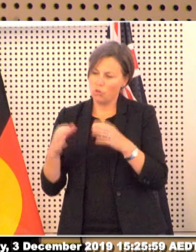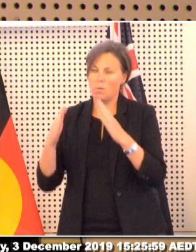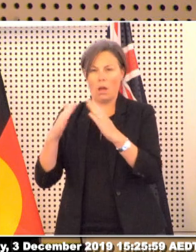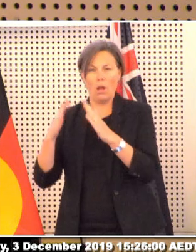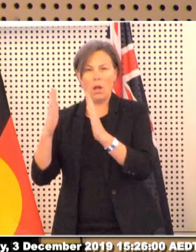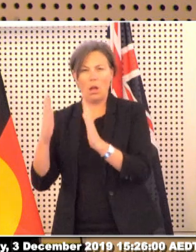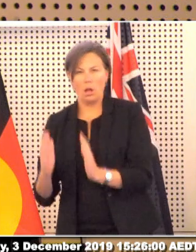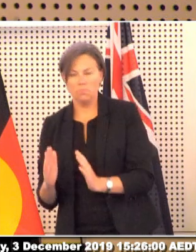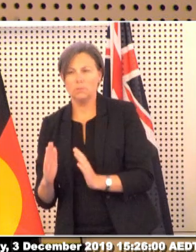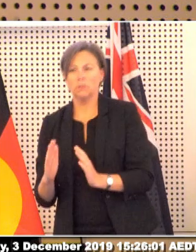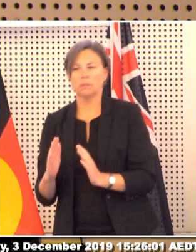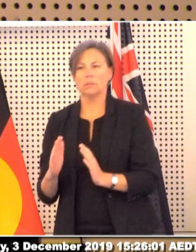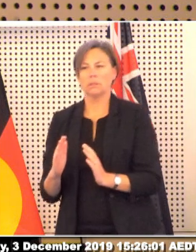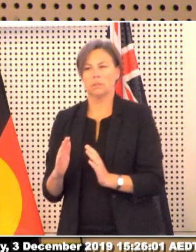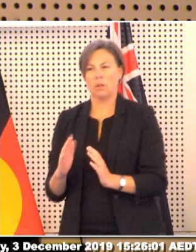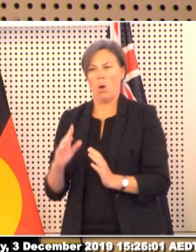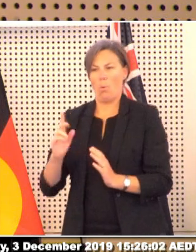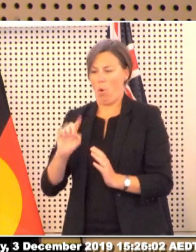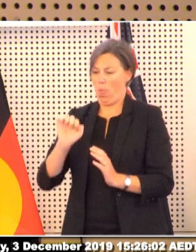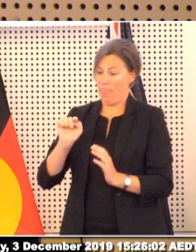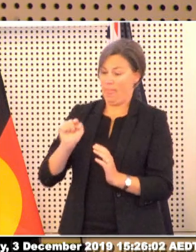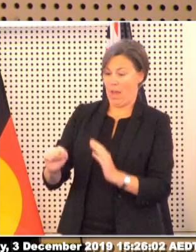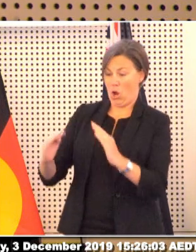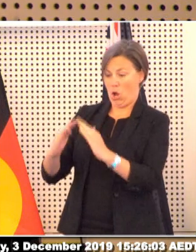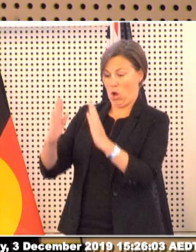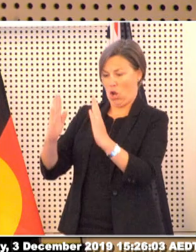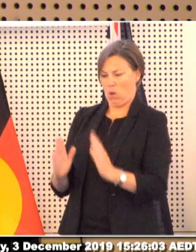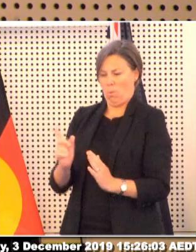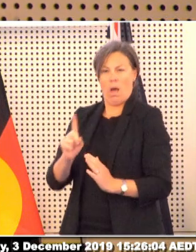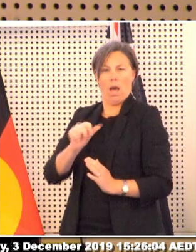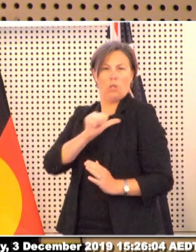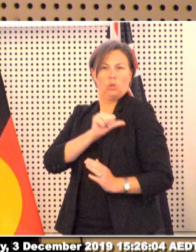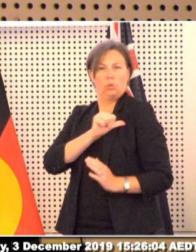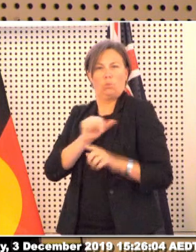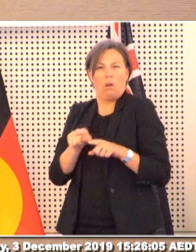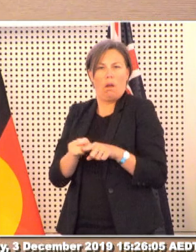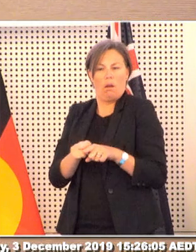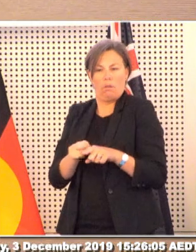situation that you’ve described? I think – I know you won’t have had a chance to read my report from top